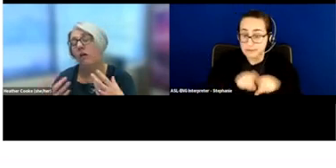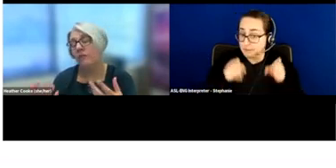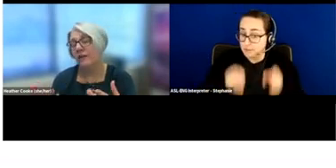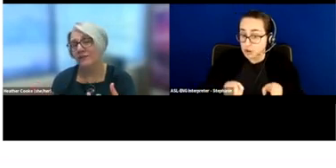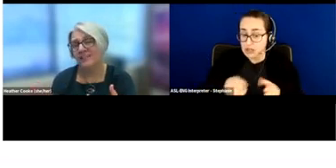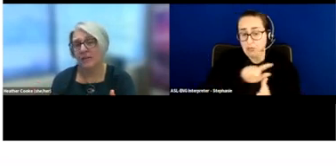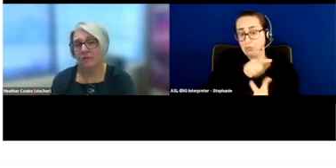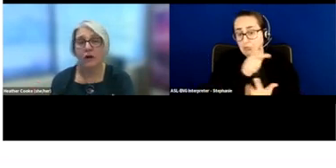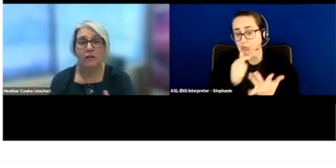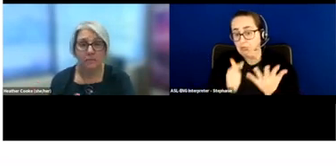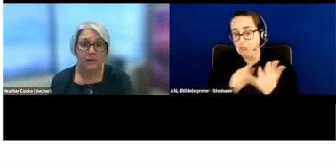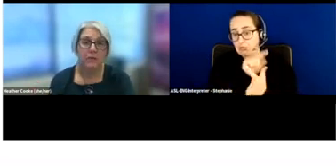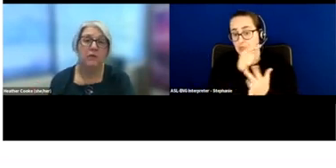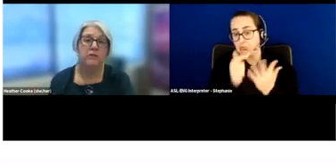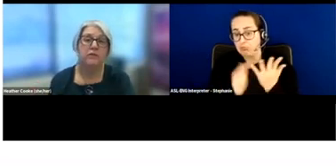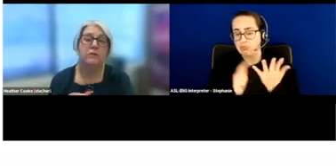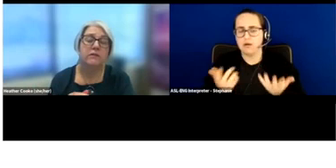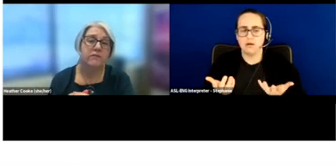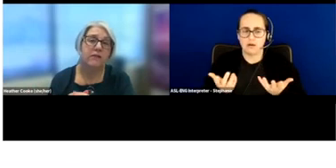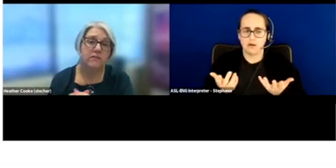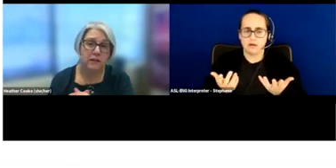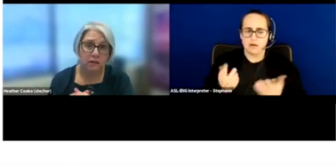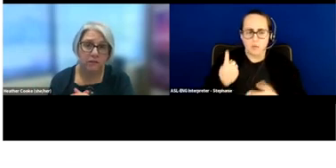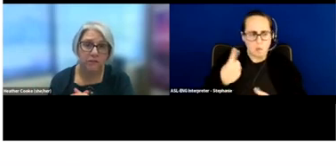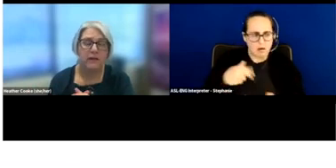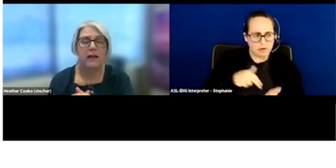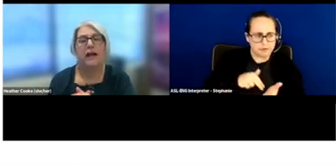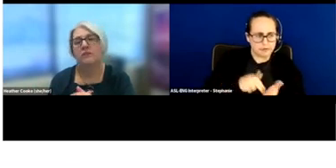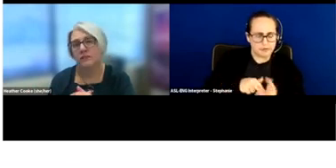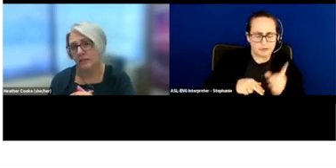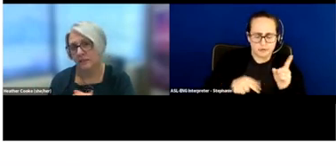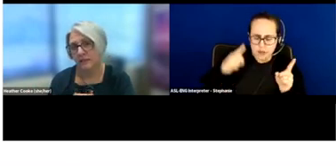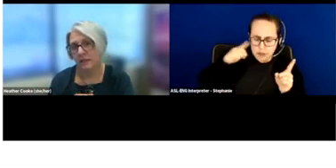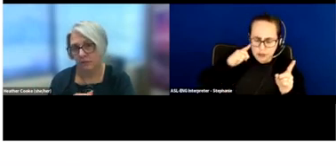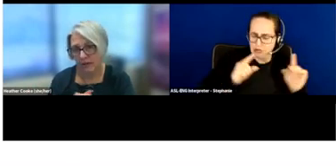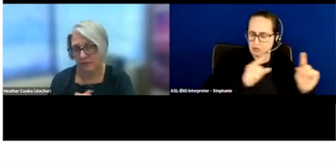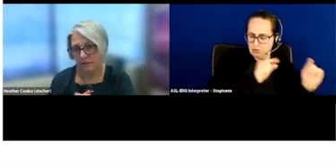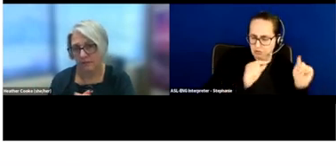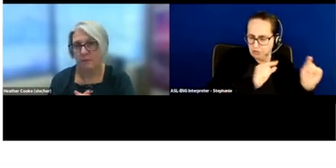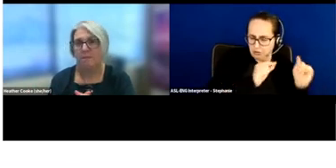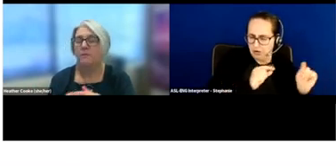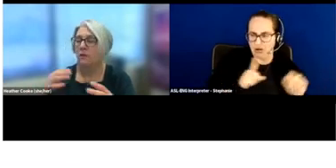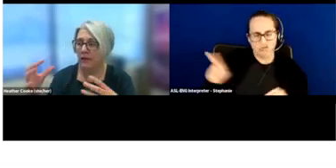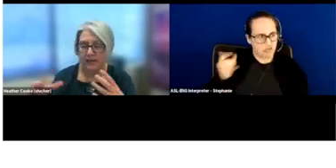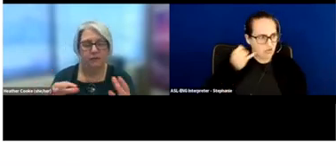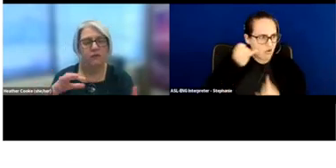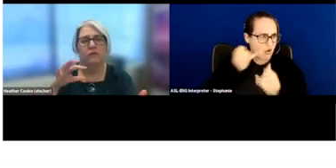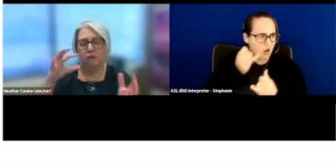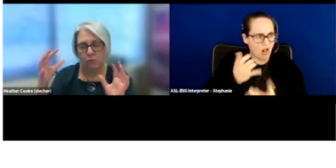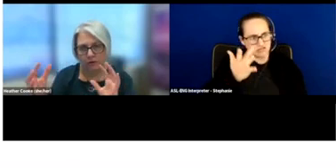here, staff gossiping about her frequent fakes, that calls. How should Lindsey address this? So again there's even work through